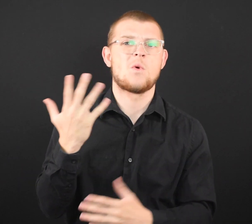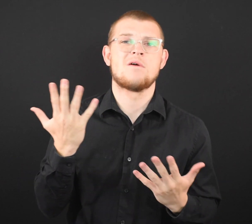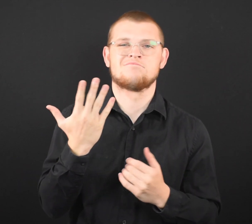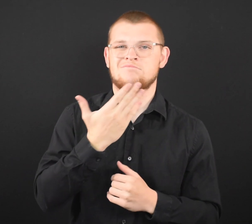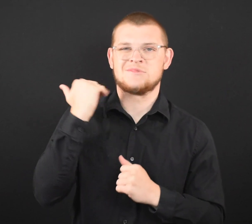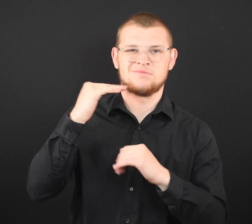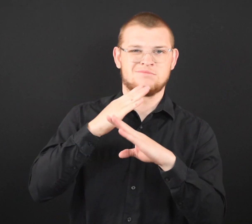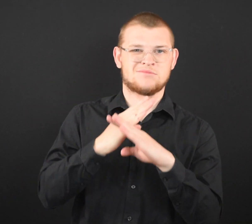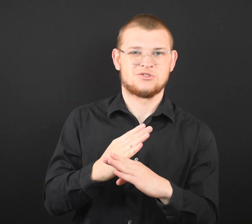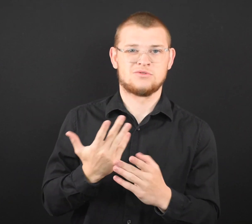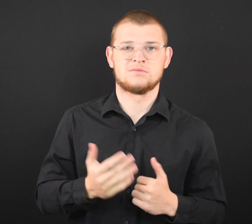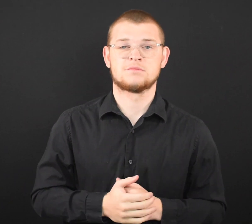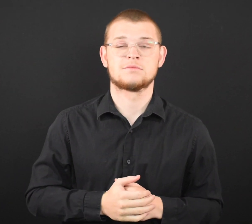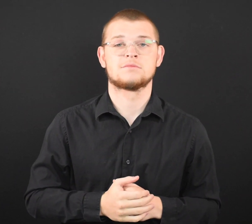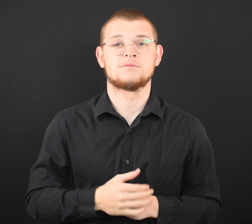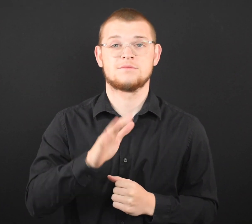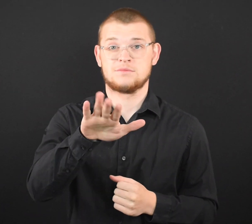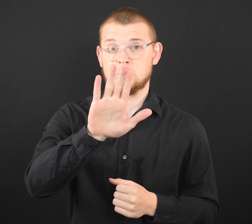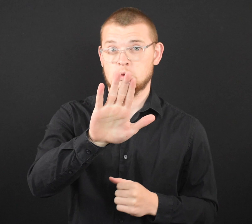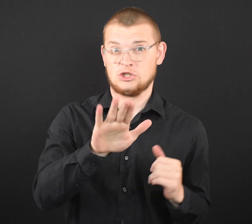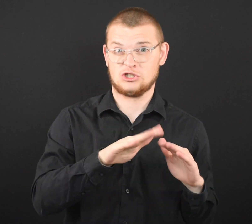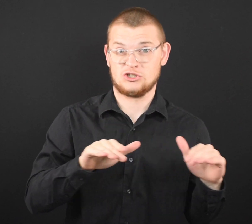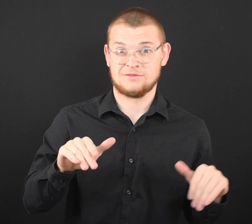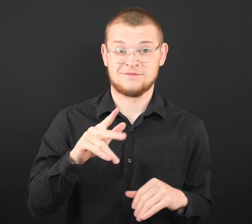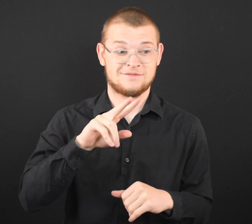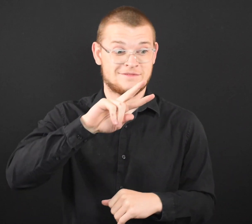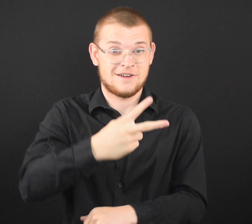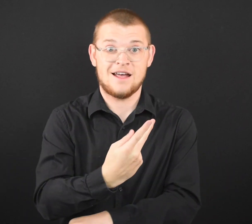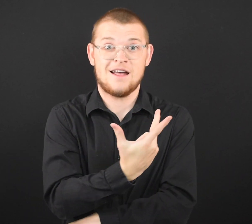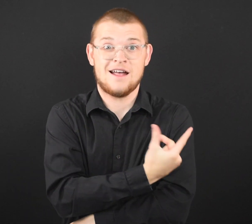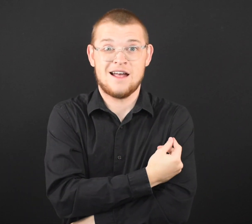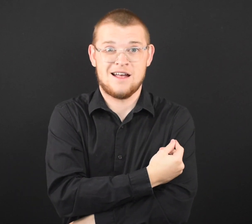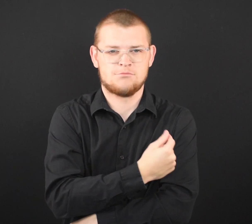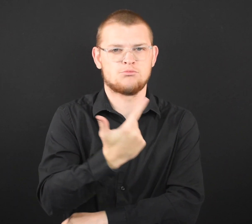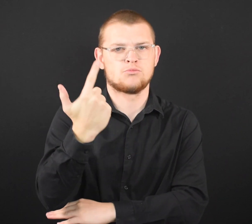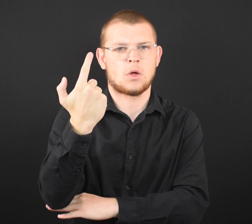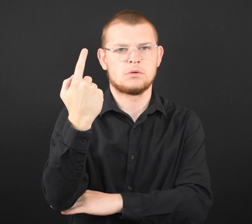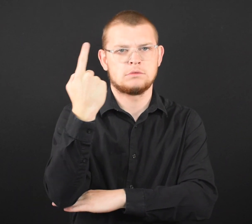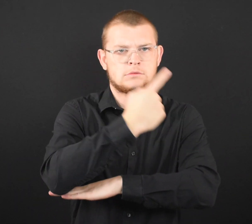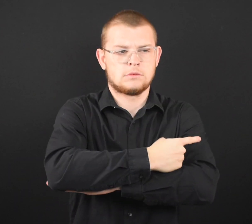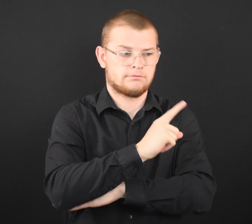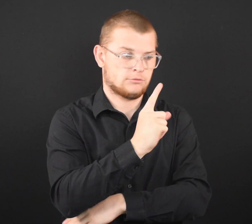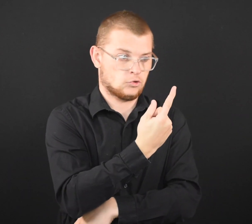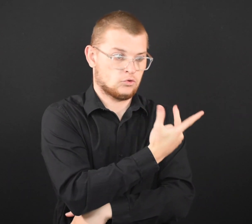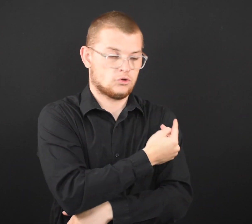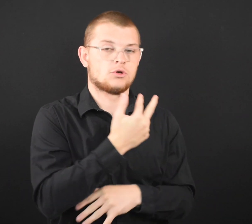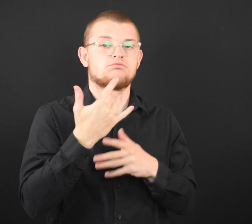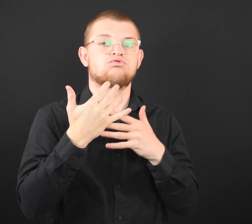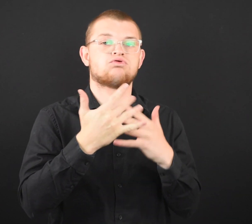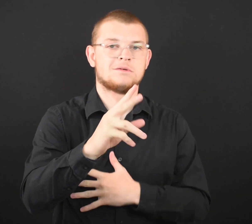in order to have the best protection. Your child will receive their second shot 21 days